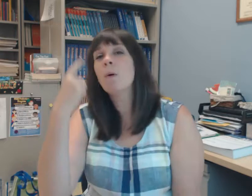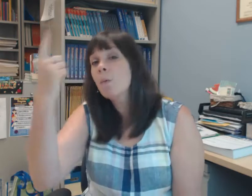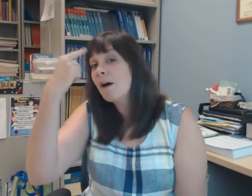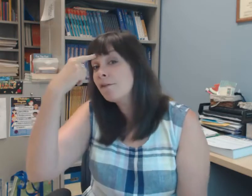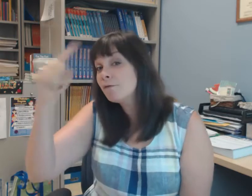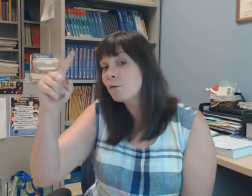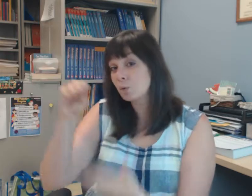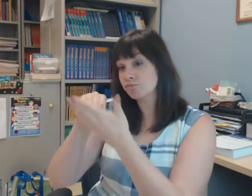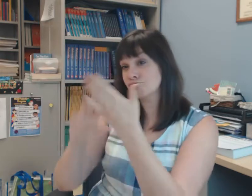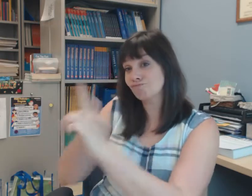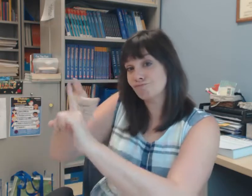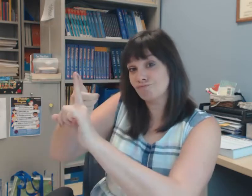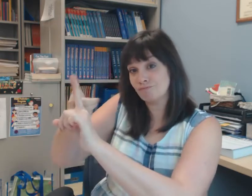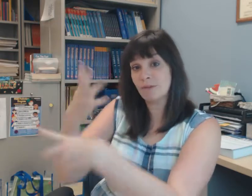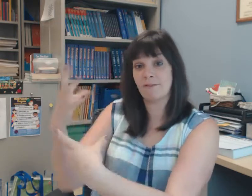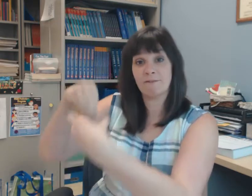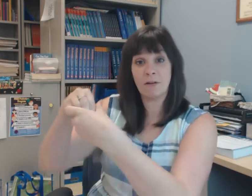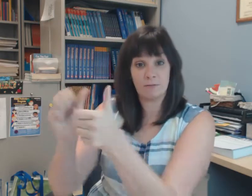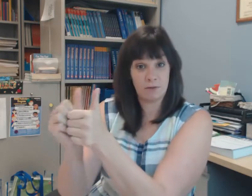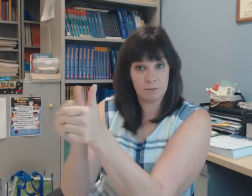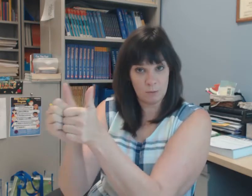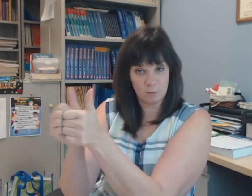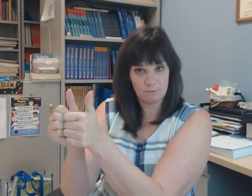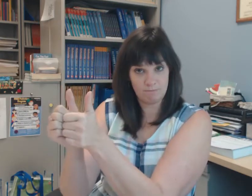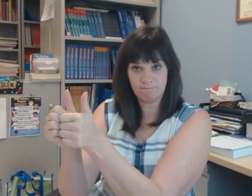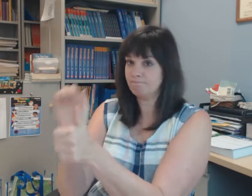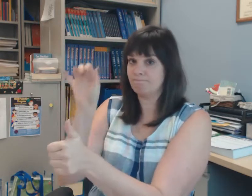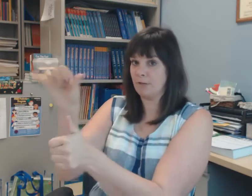One is for students who are involved in sports.